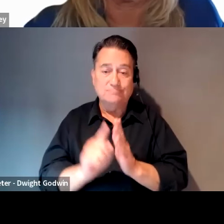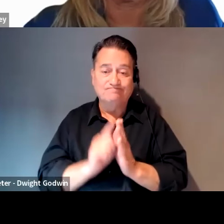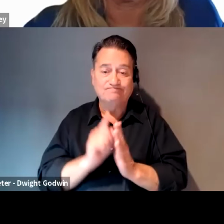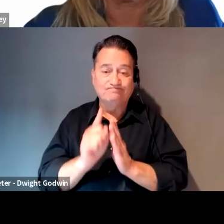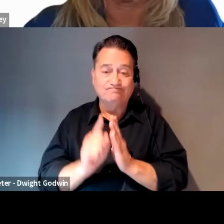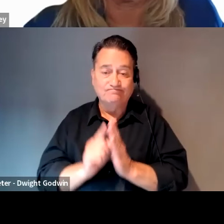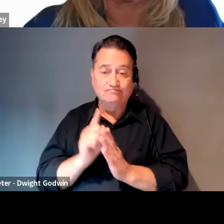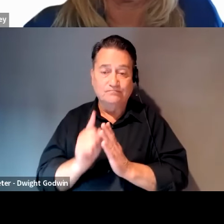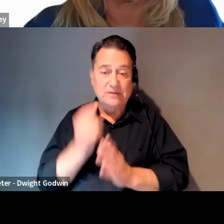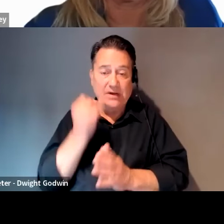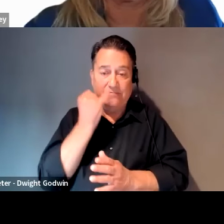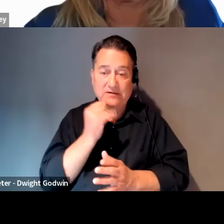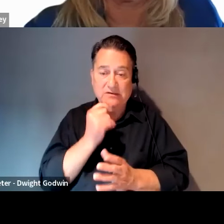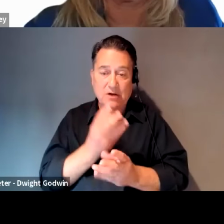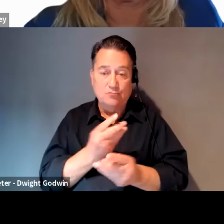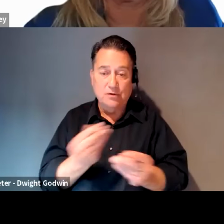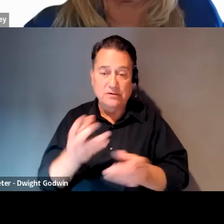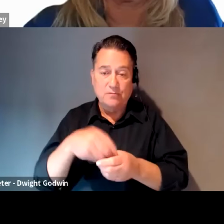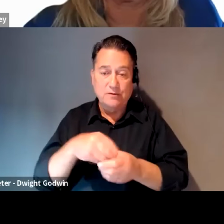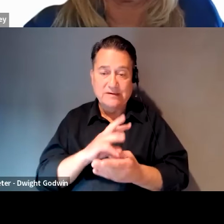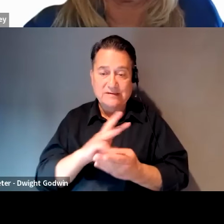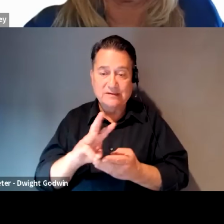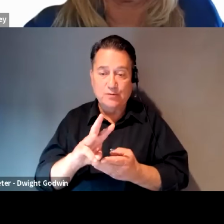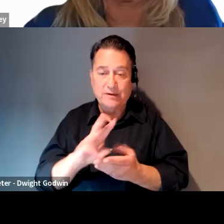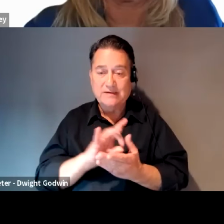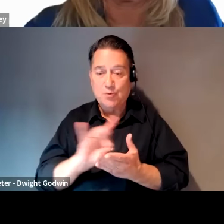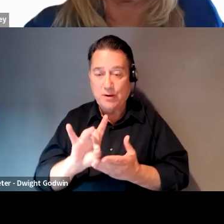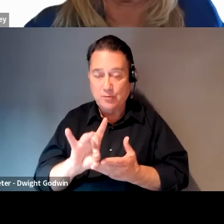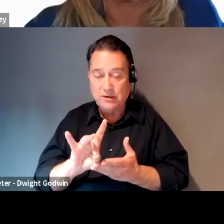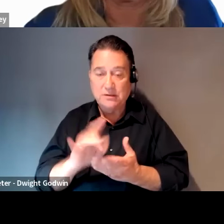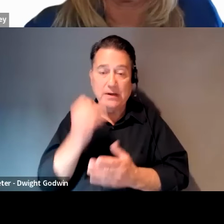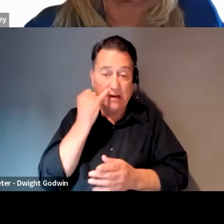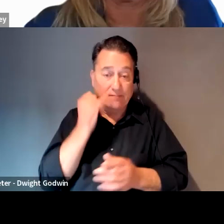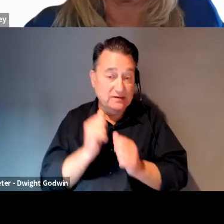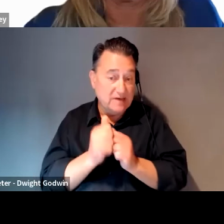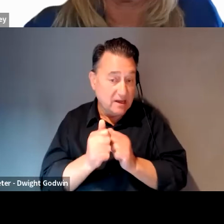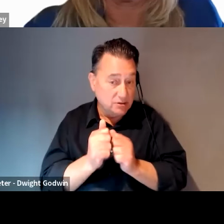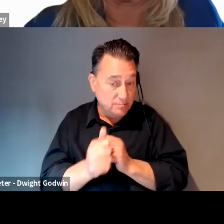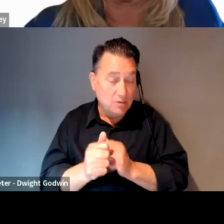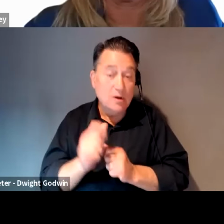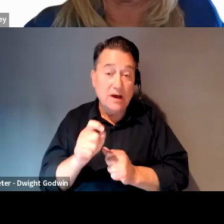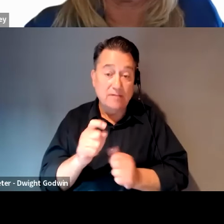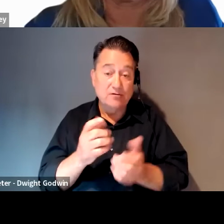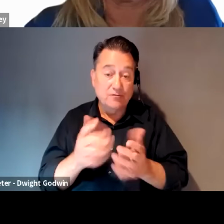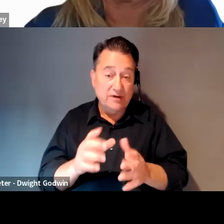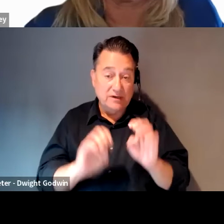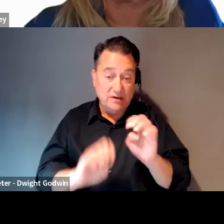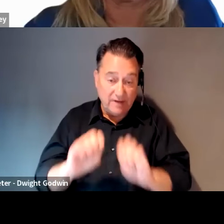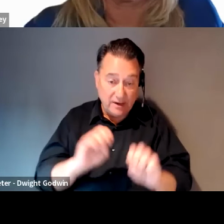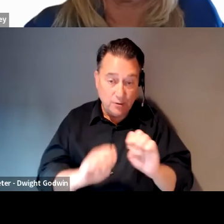in the next six to eight weeks with a decision to come into family treatment court, if it's eligible, we've gotta finish the evaluations, we've gotta do the assessments.